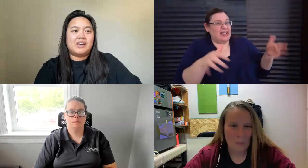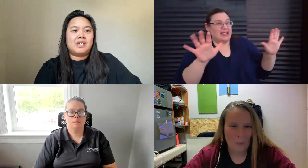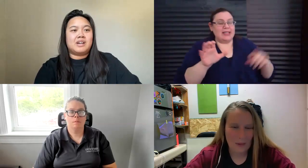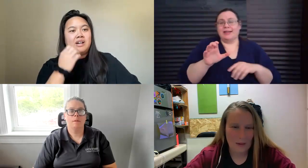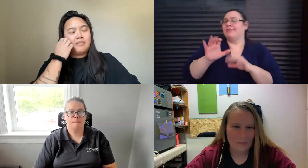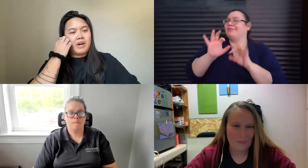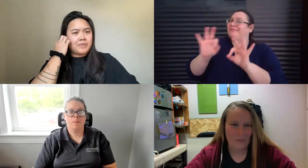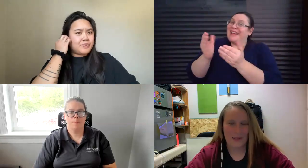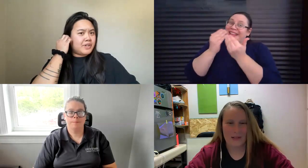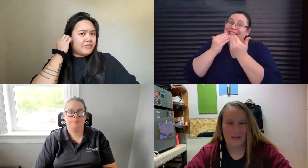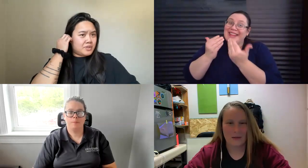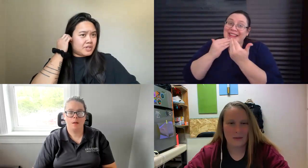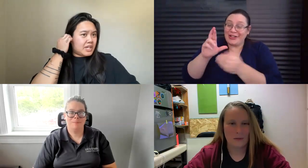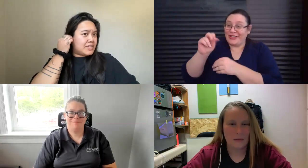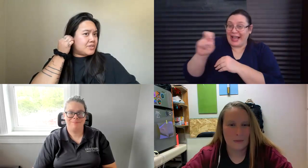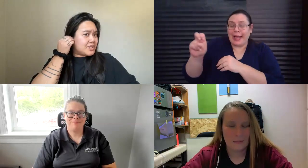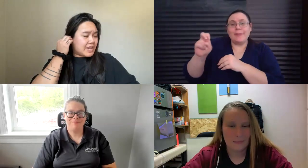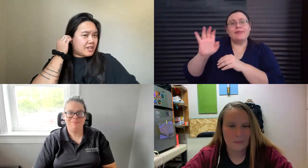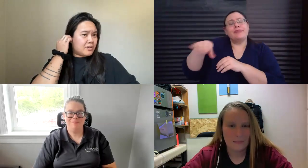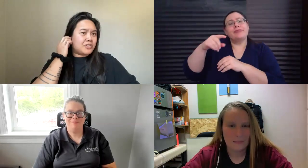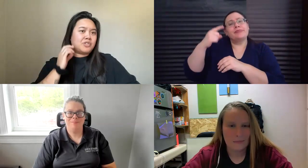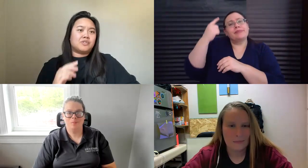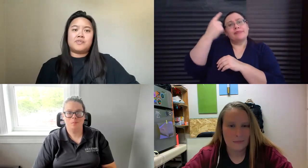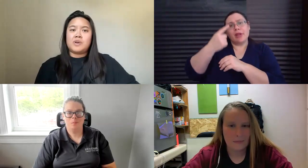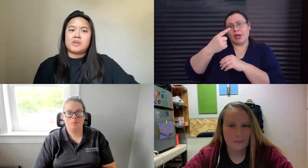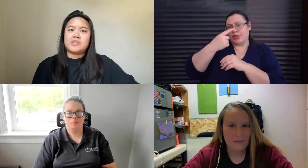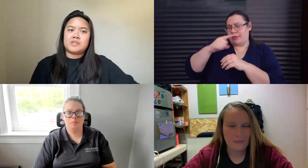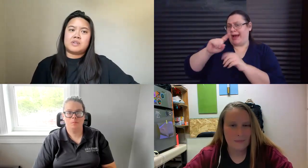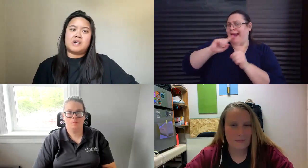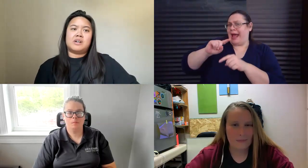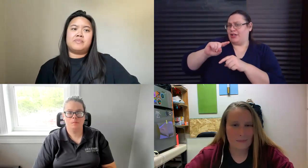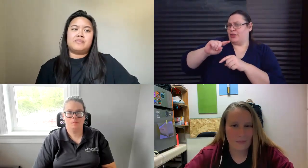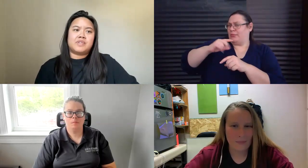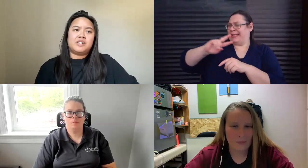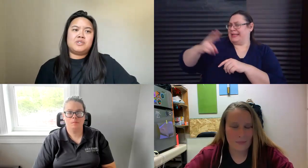I was wondering if you could answer the second question first.